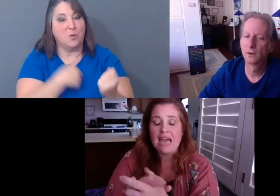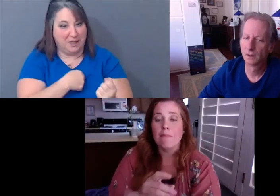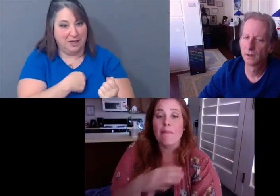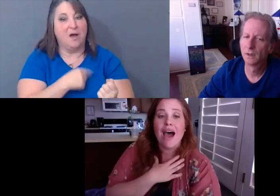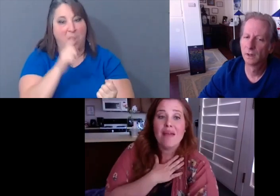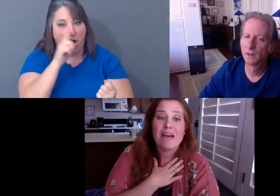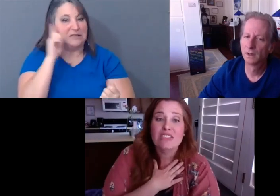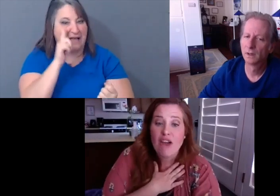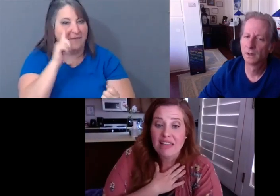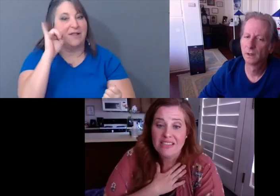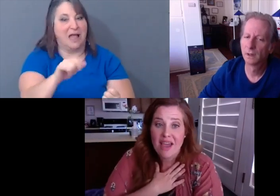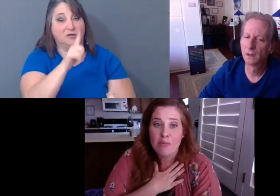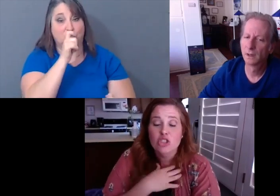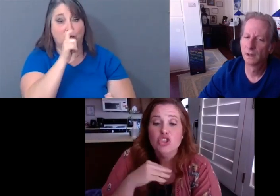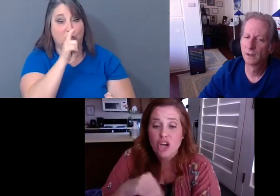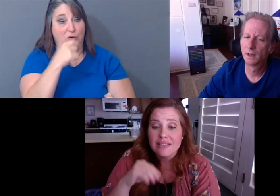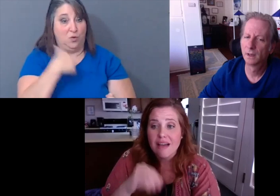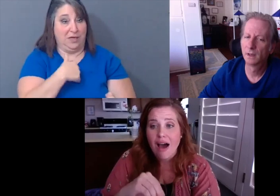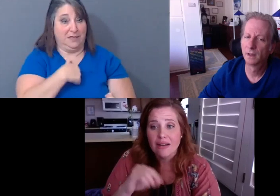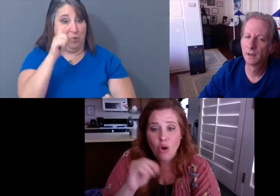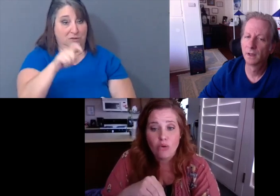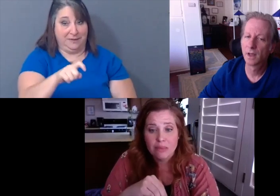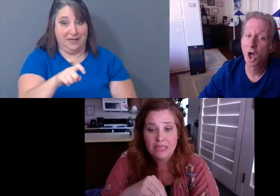And my best friend at the time just got a cochlear implant.